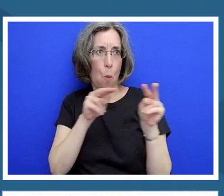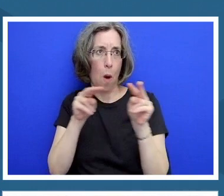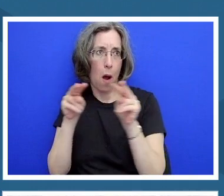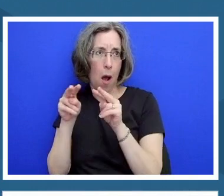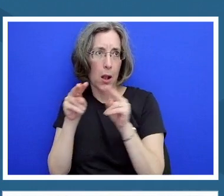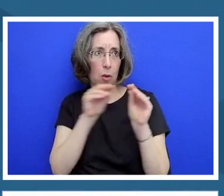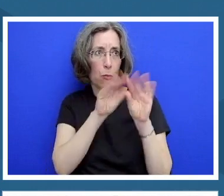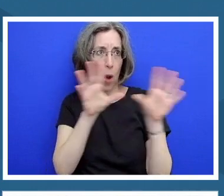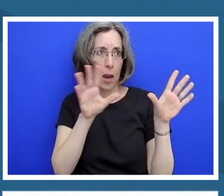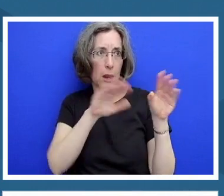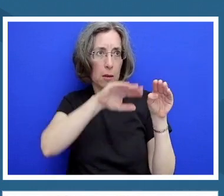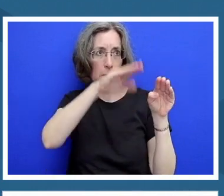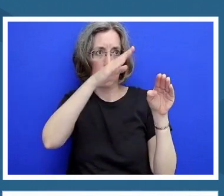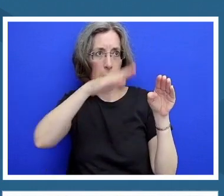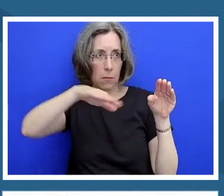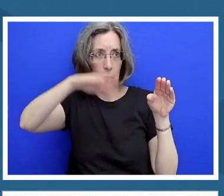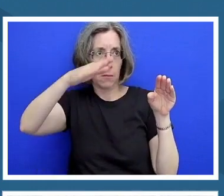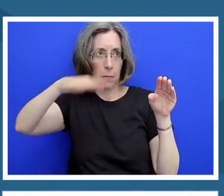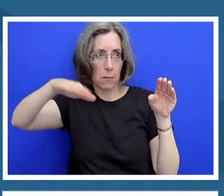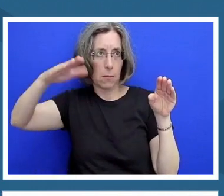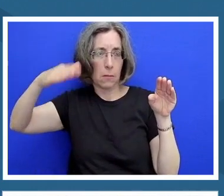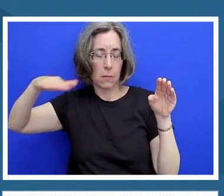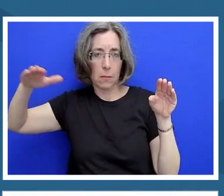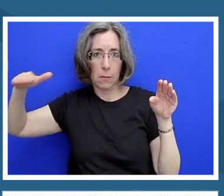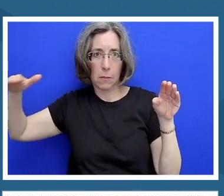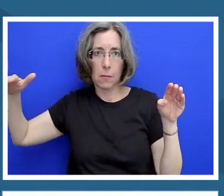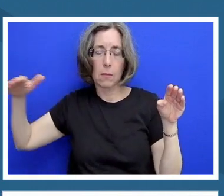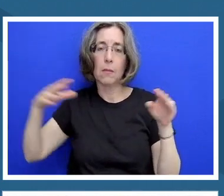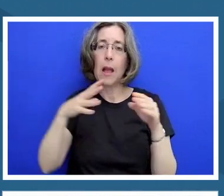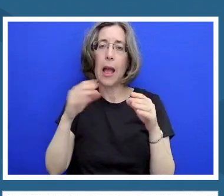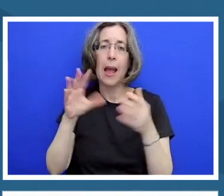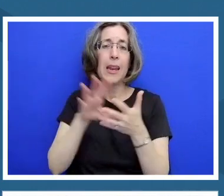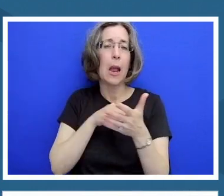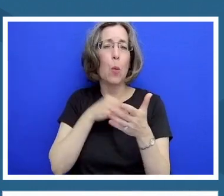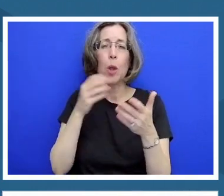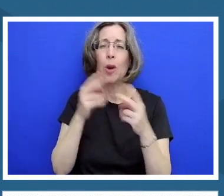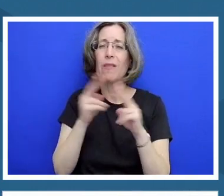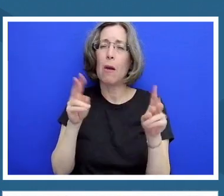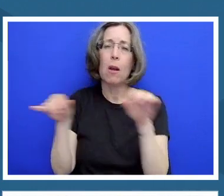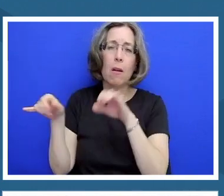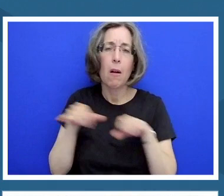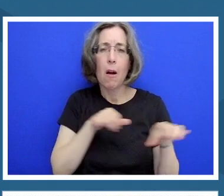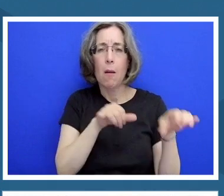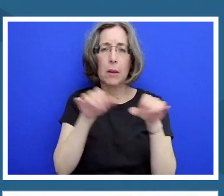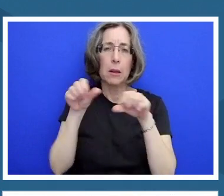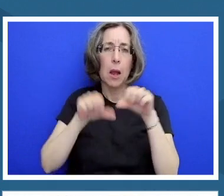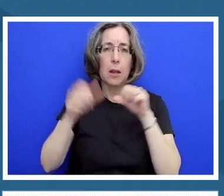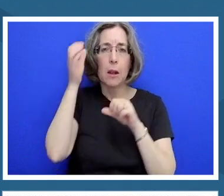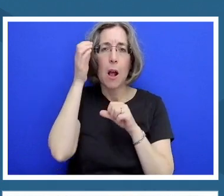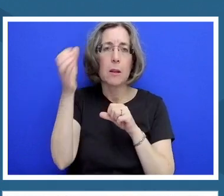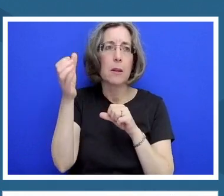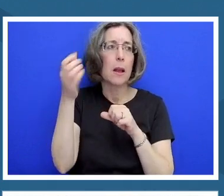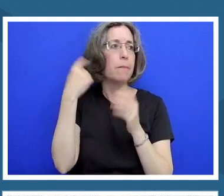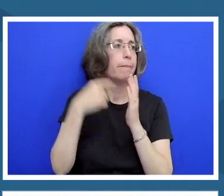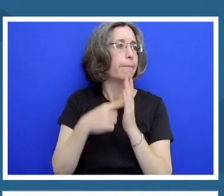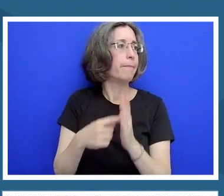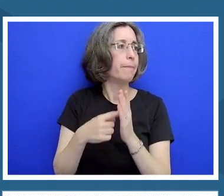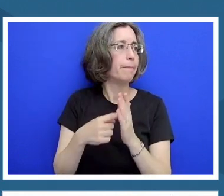important ubiquitous science concepts like